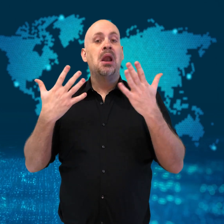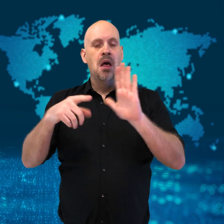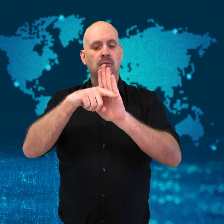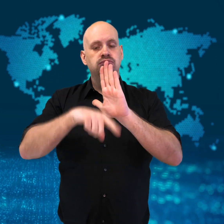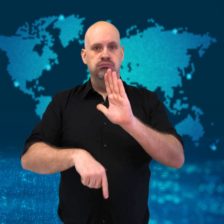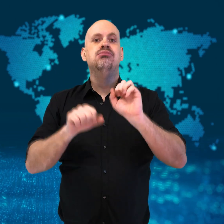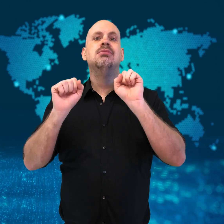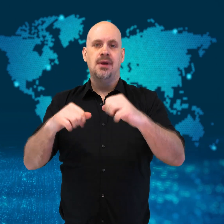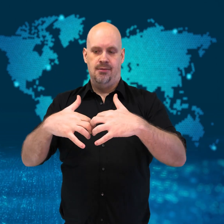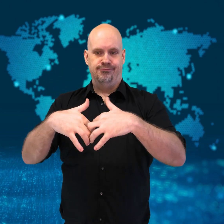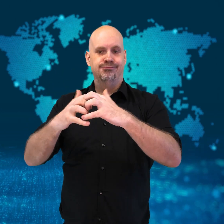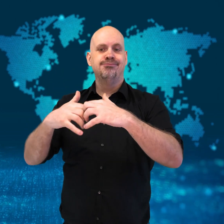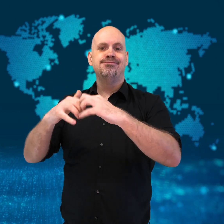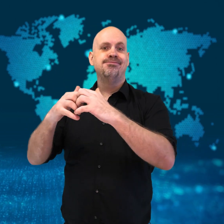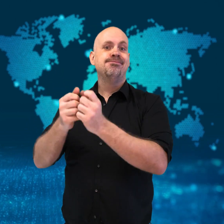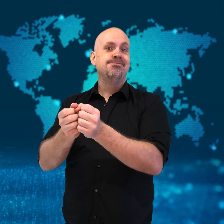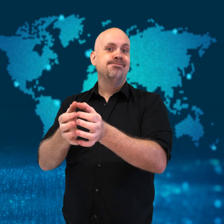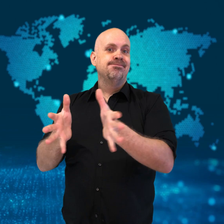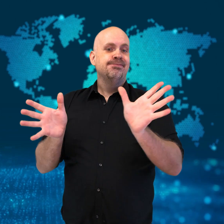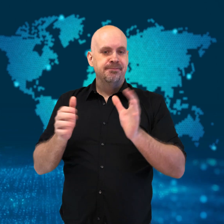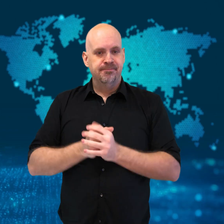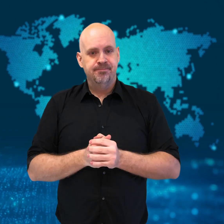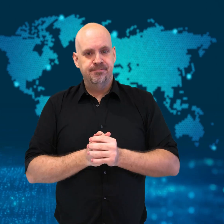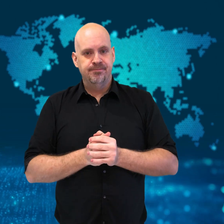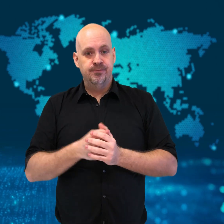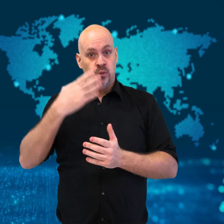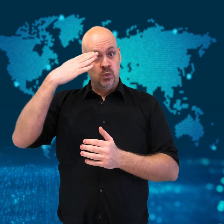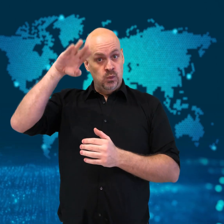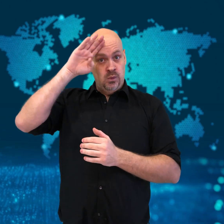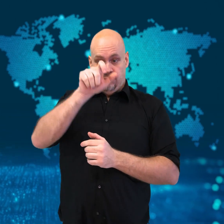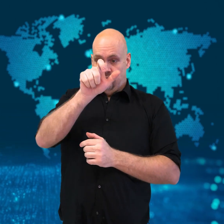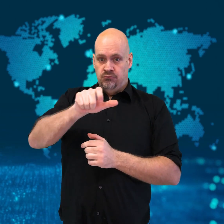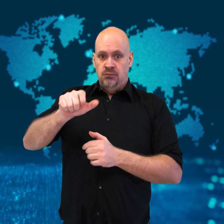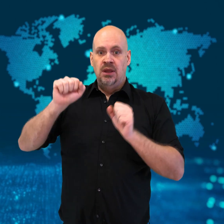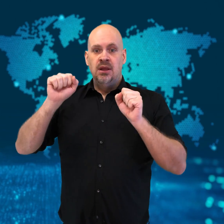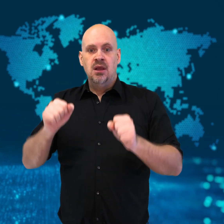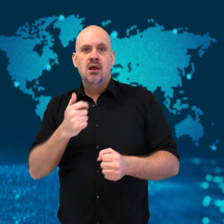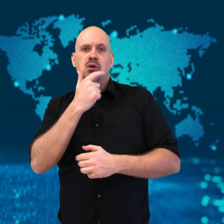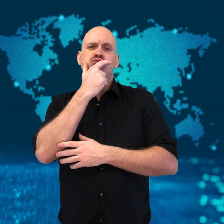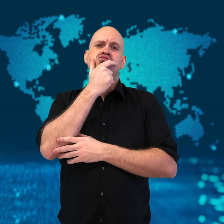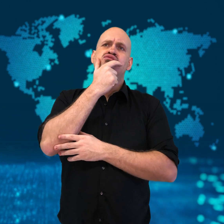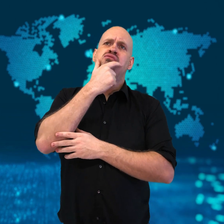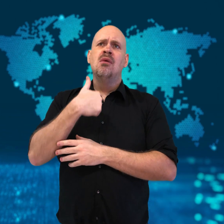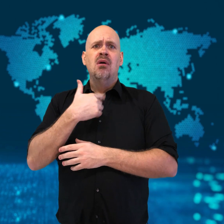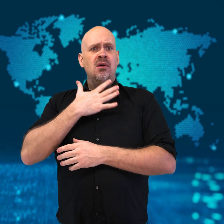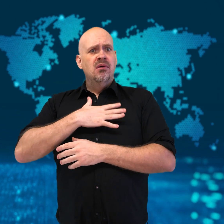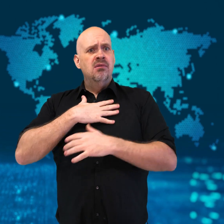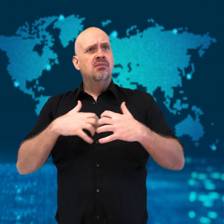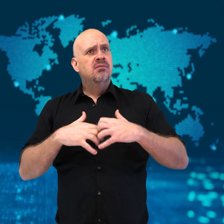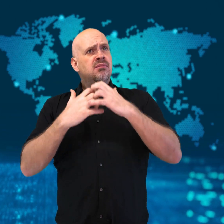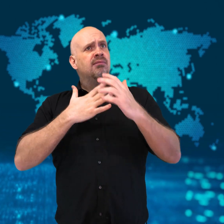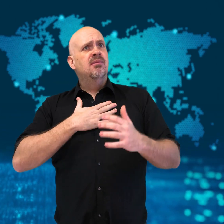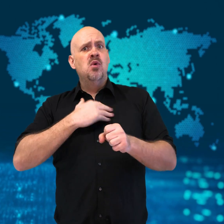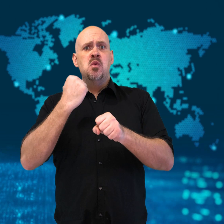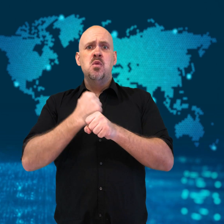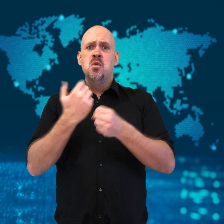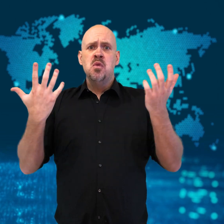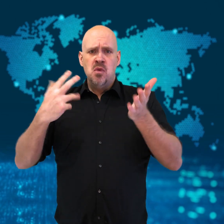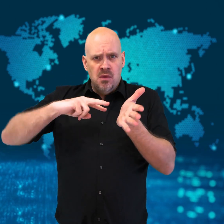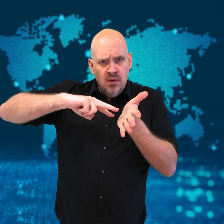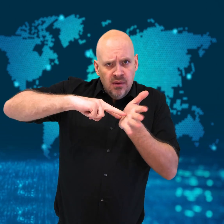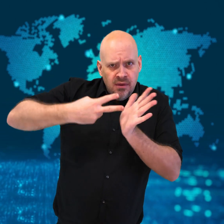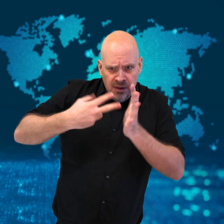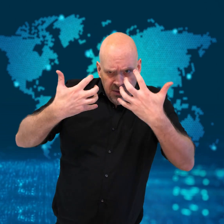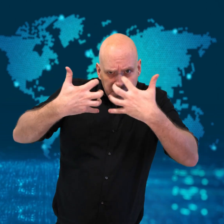Cubans may even be able to pursue technical, engineering,